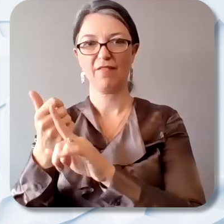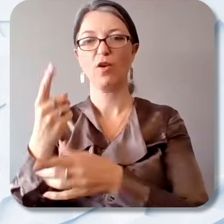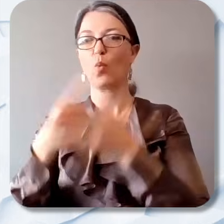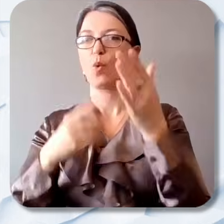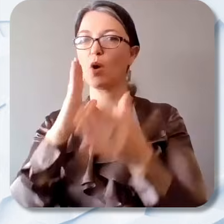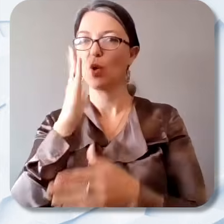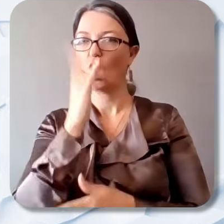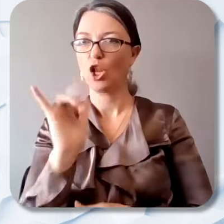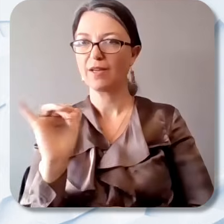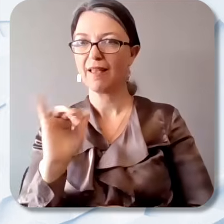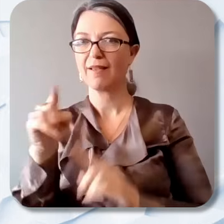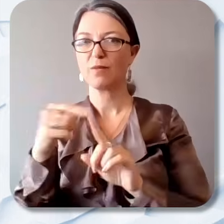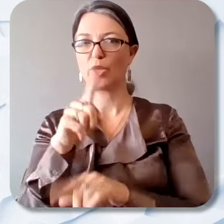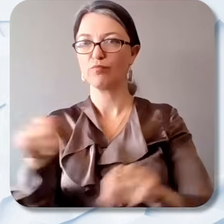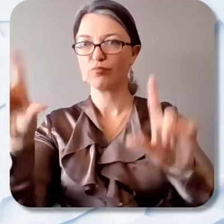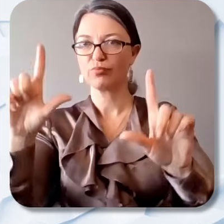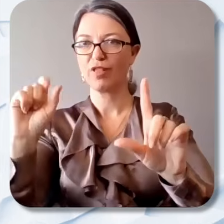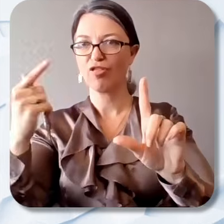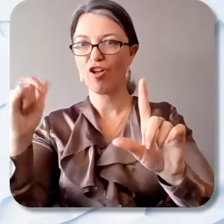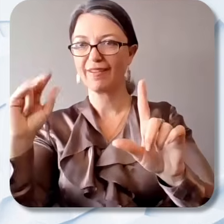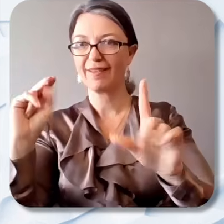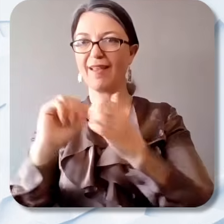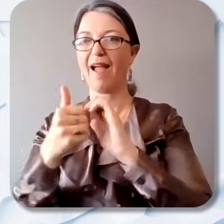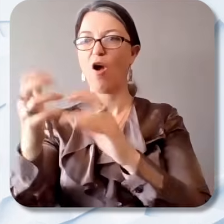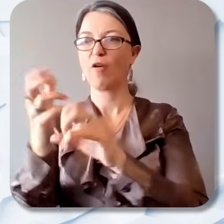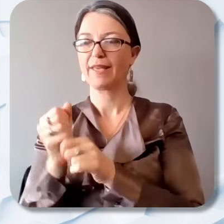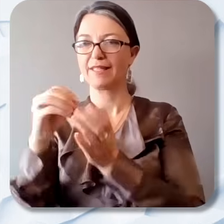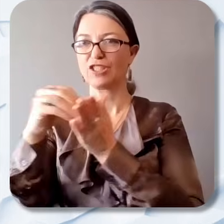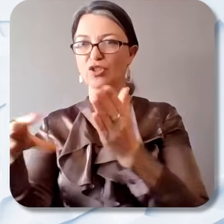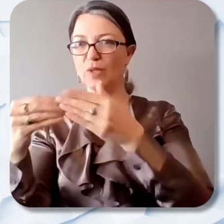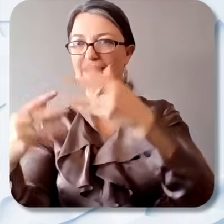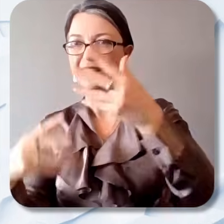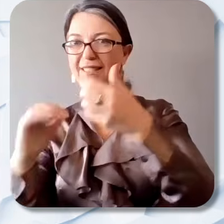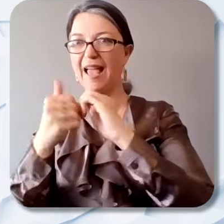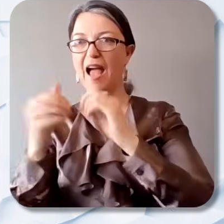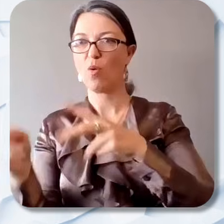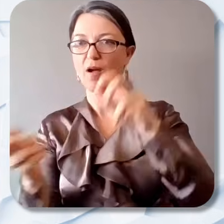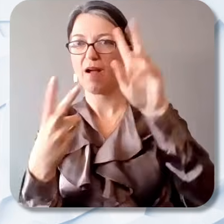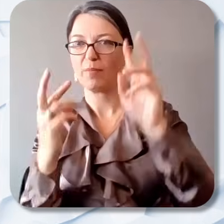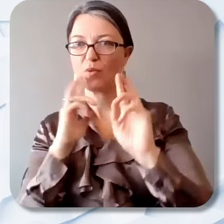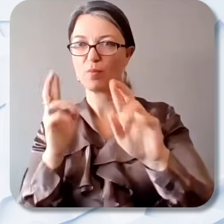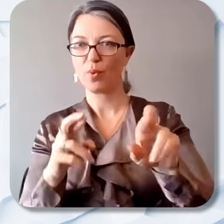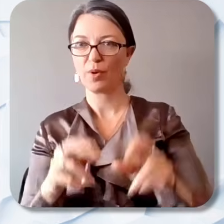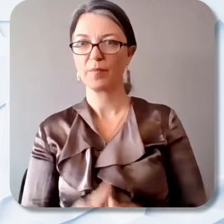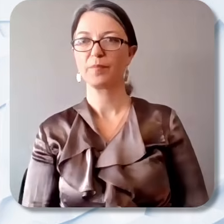you're going to get that student list, and how you're going to upload the reports for that information. So, Chris, I'm going to hand it over to you.